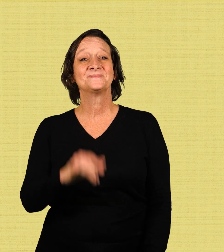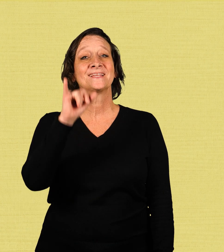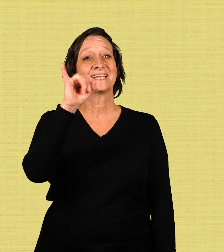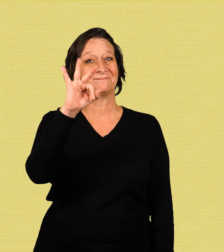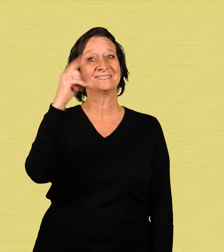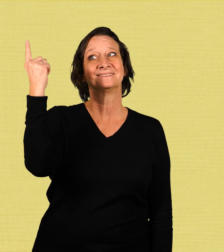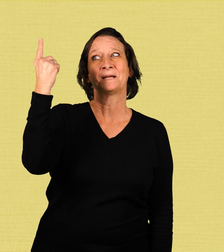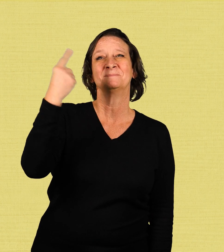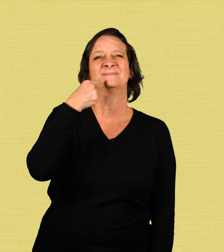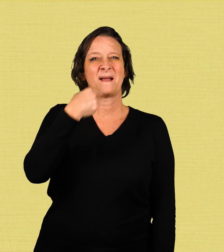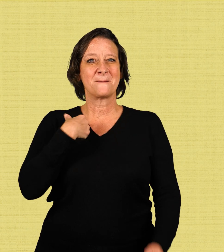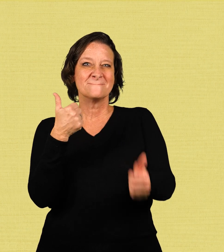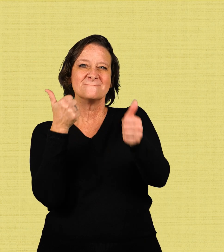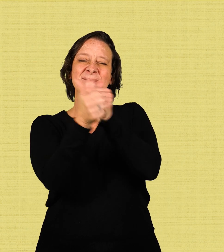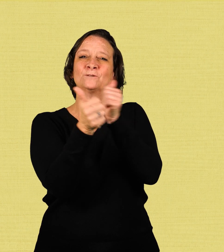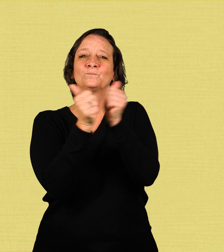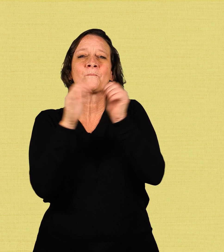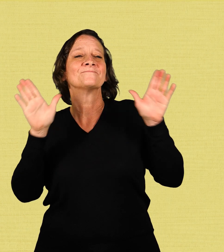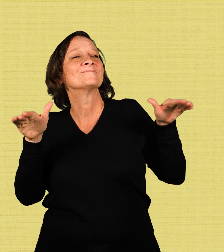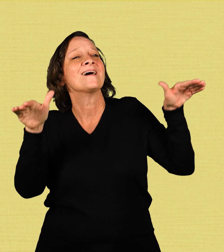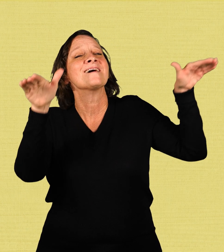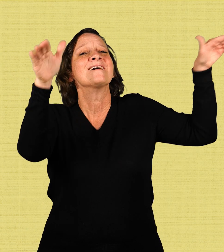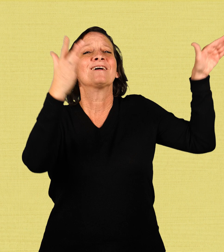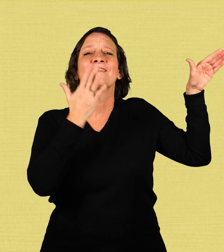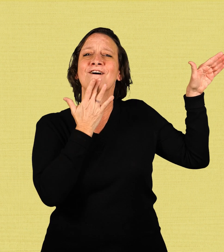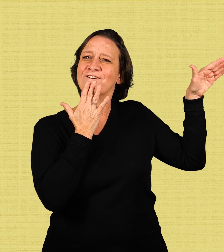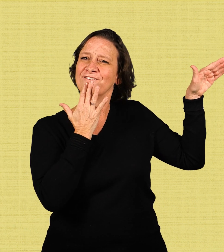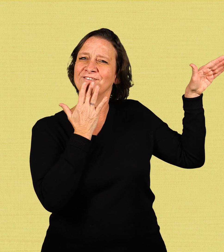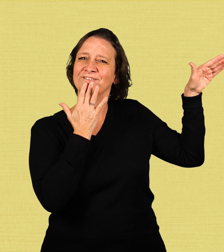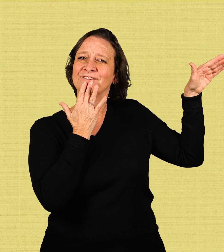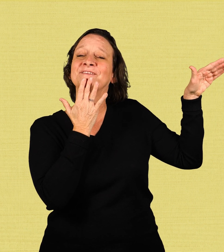If someone says, “I passed with flying colors,”